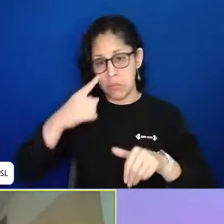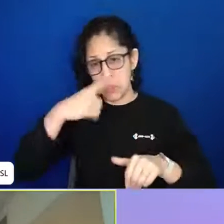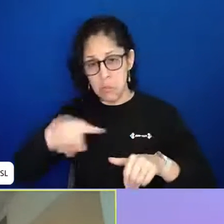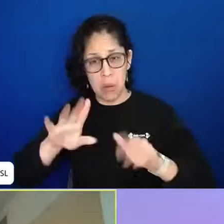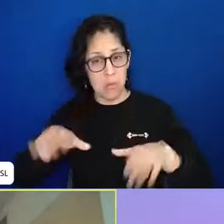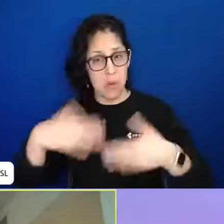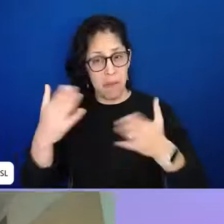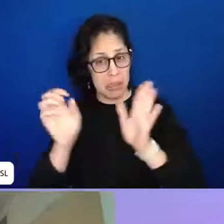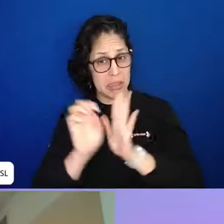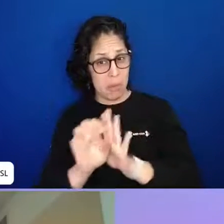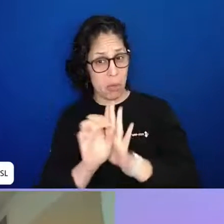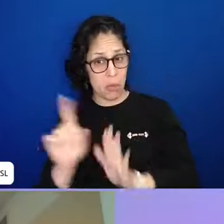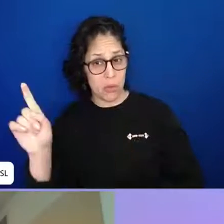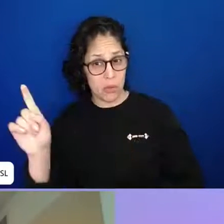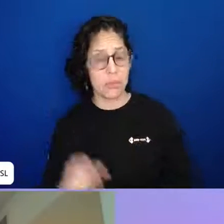sure organizations do this differently but could you